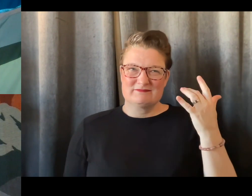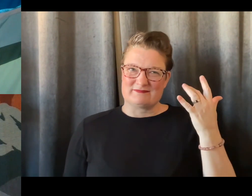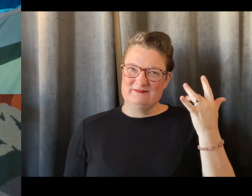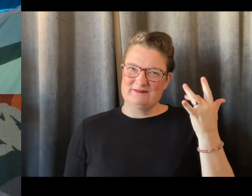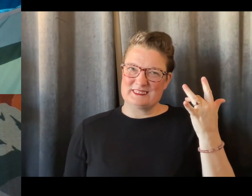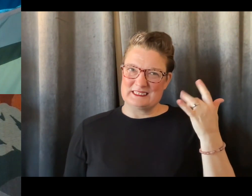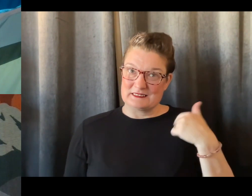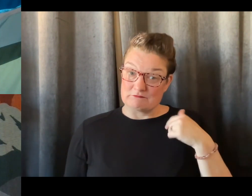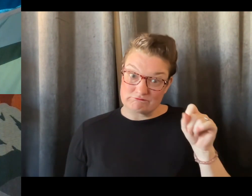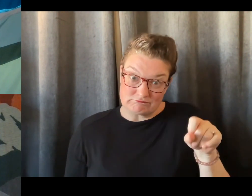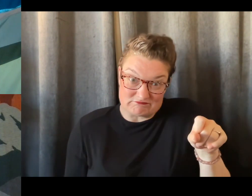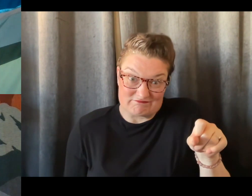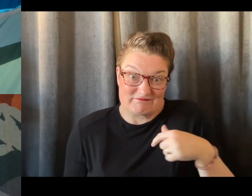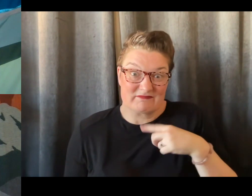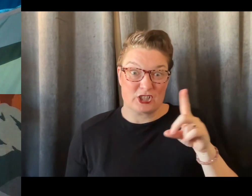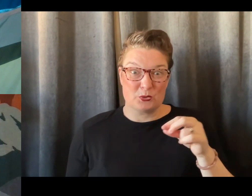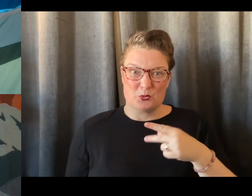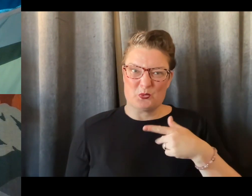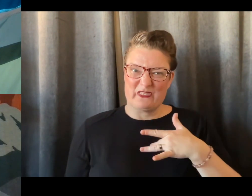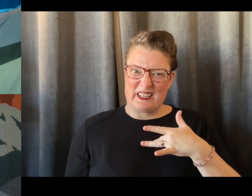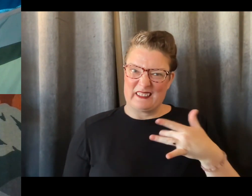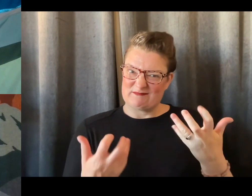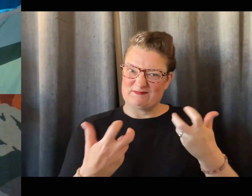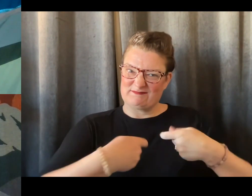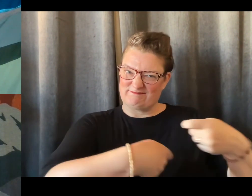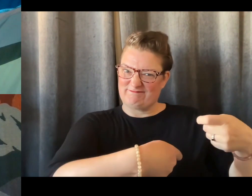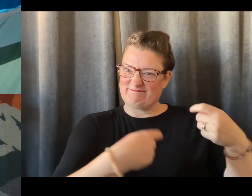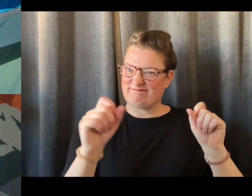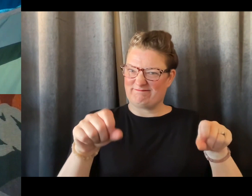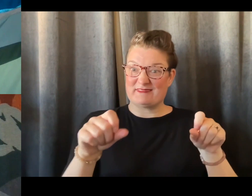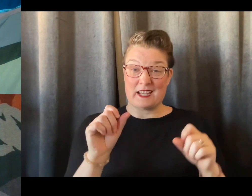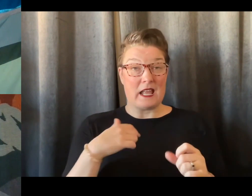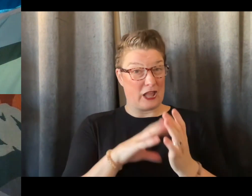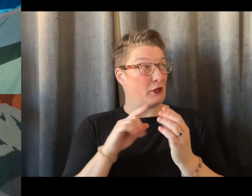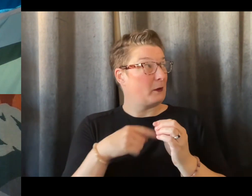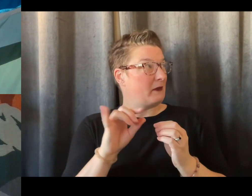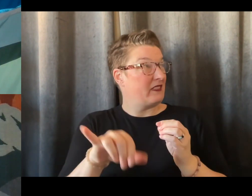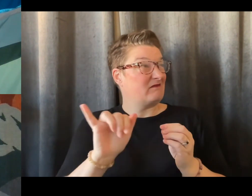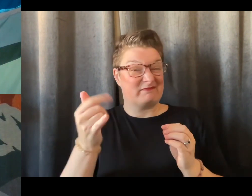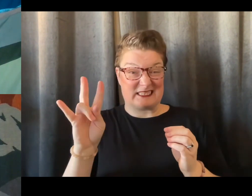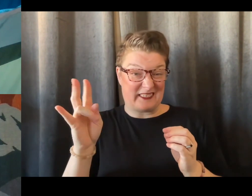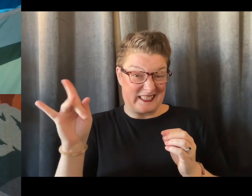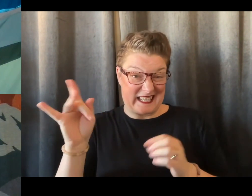I do feel drawn to do it still. All the, I mean, that was like, I learned about it maybe 17, 18 years ago or something.